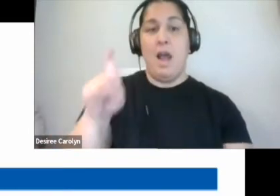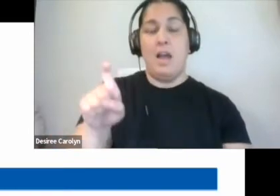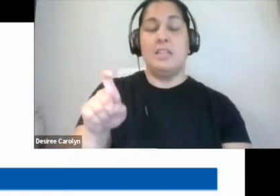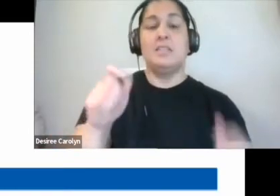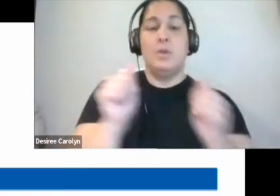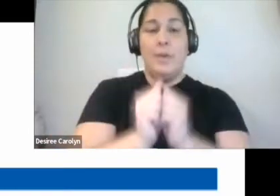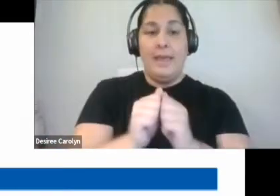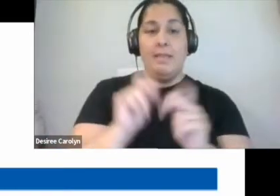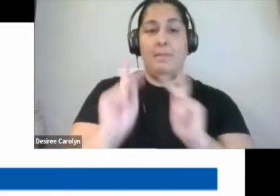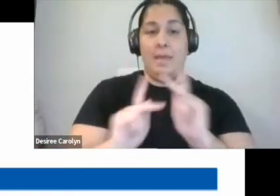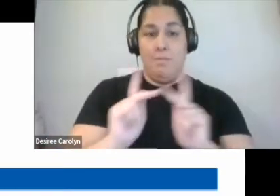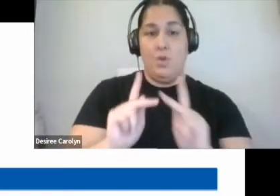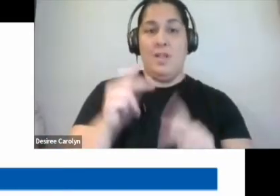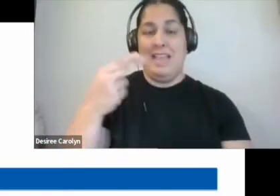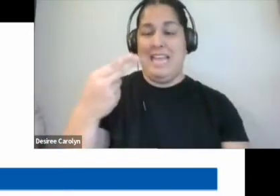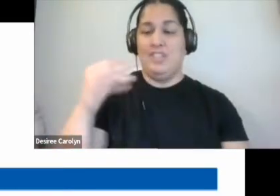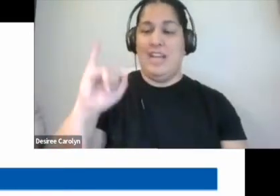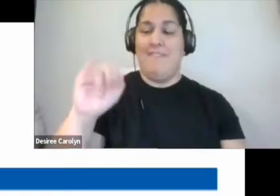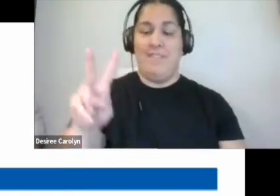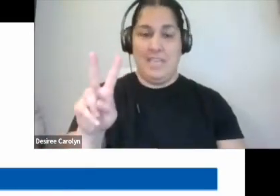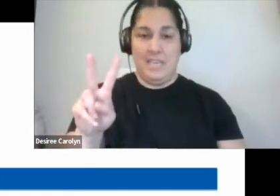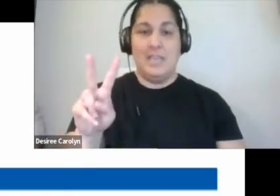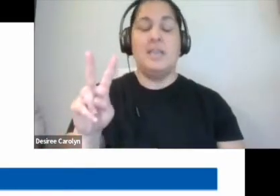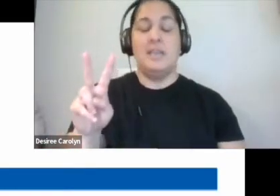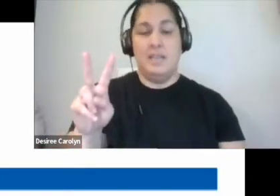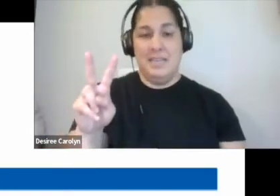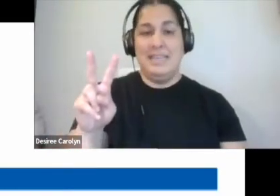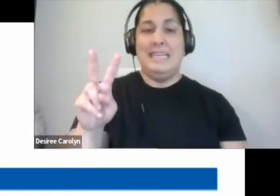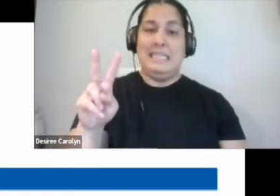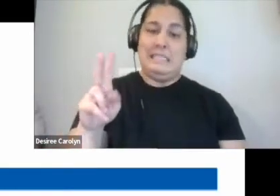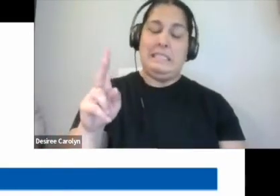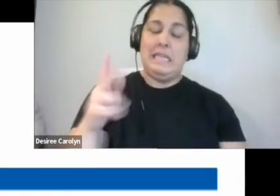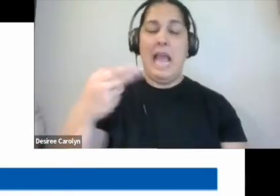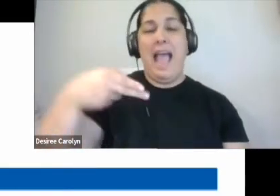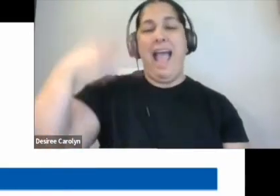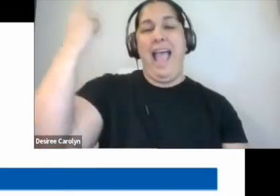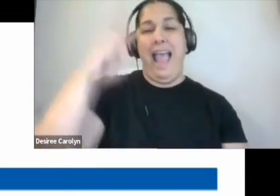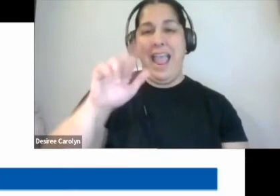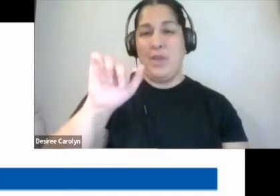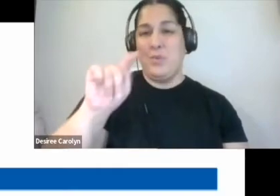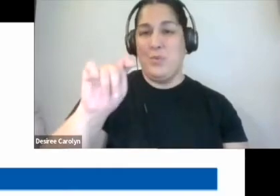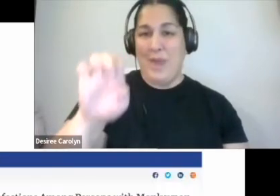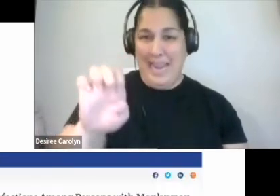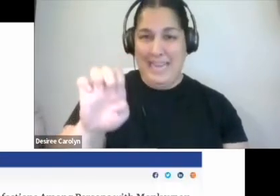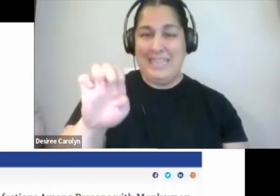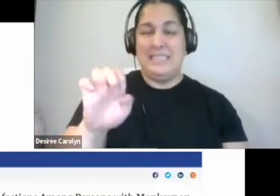there's potentially a higher rate of severe, more severe presentations including hospitalization.